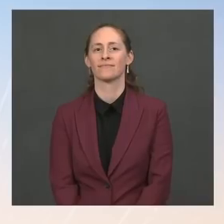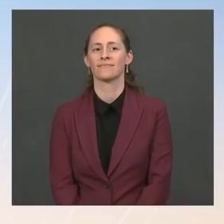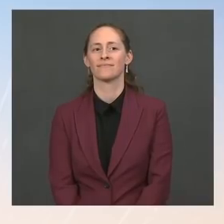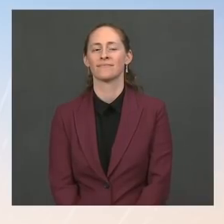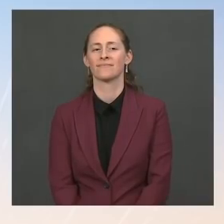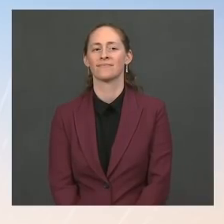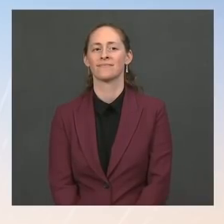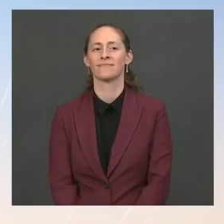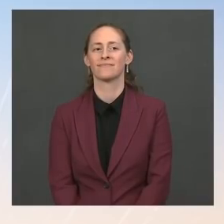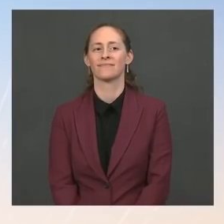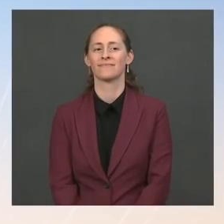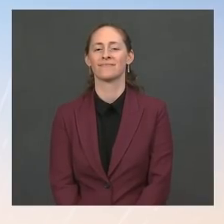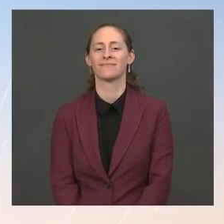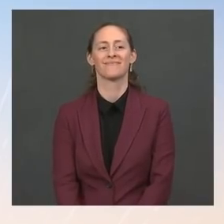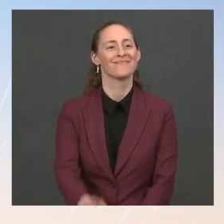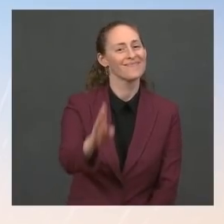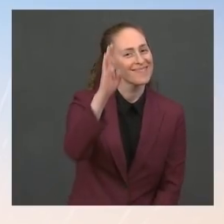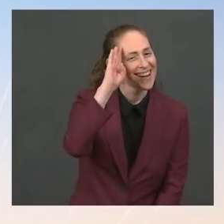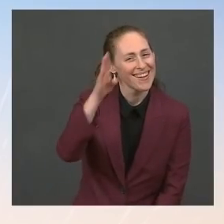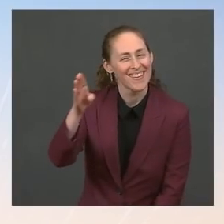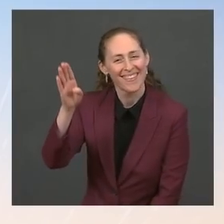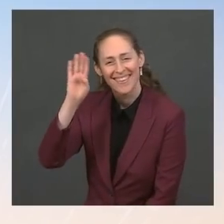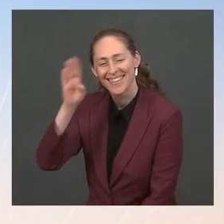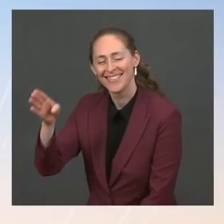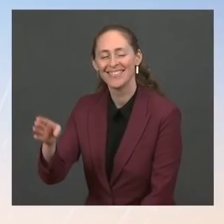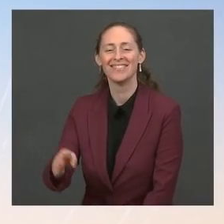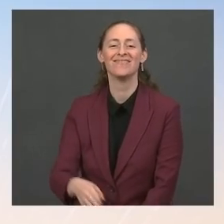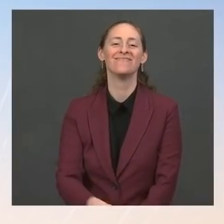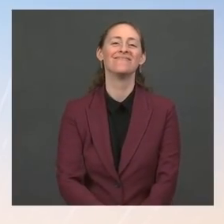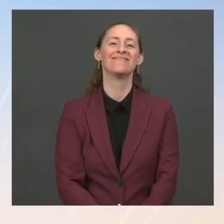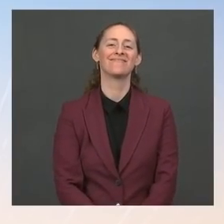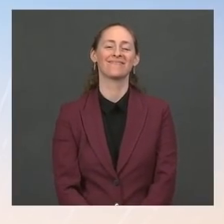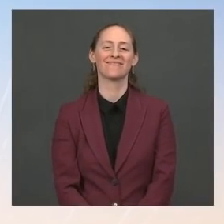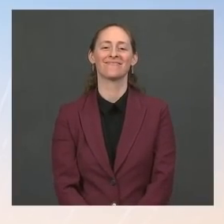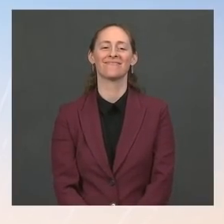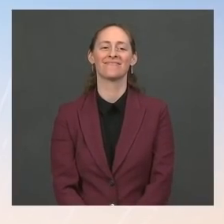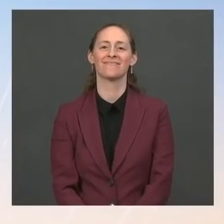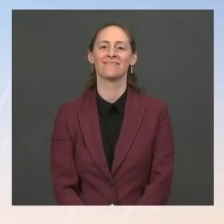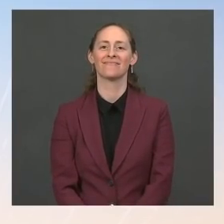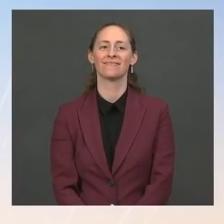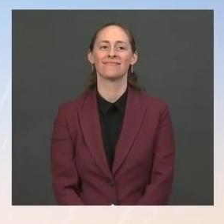Ms. Psaki: Hi, everyone. The Press: Welcome back. Ms. Psaki: Thank you. Okay.